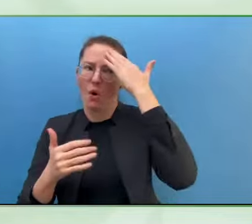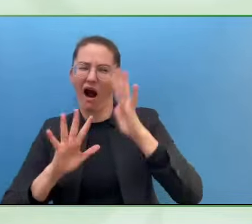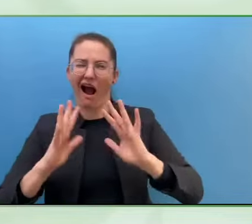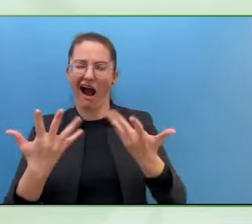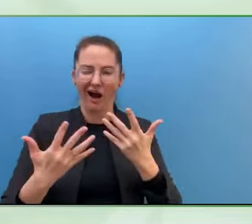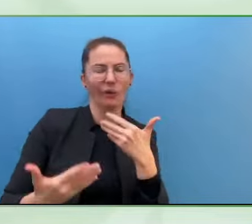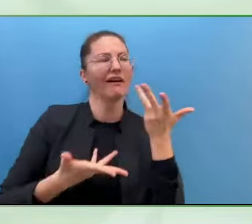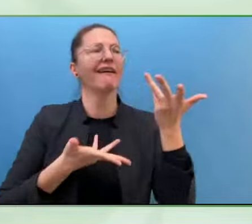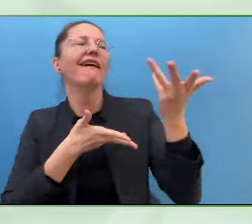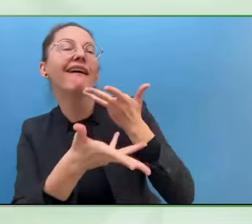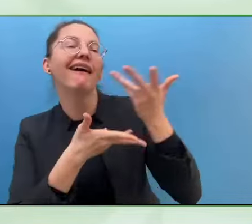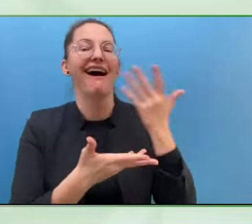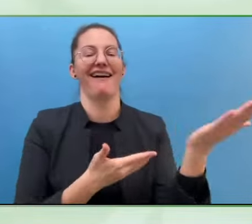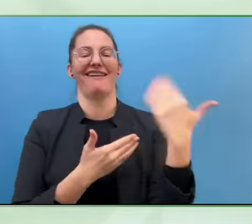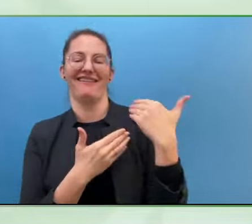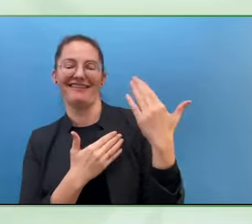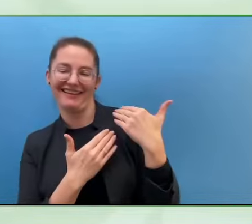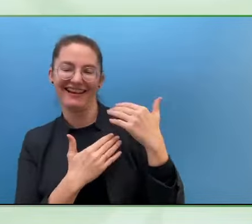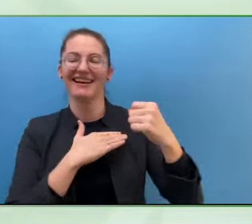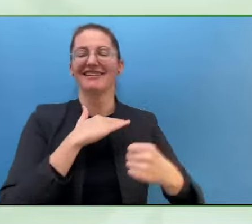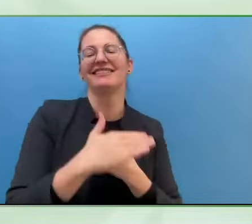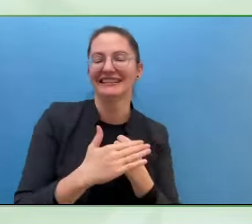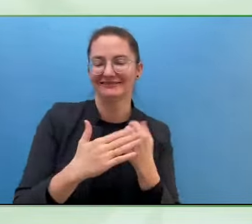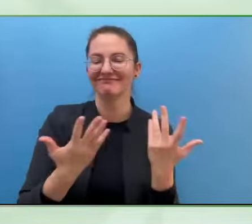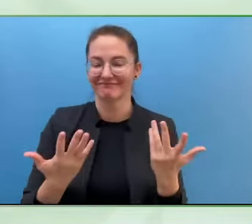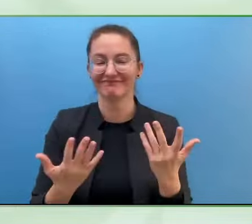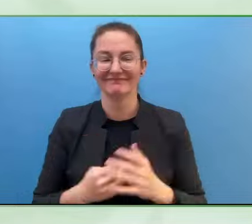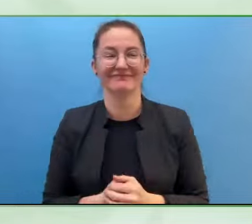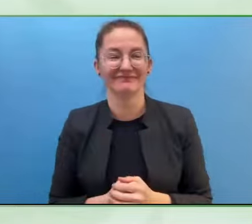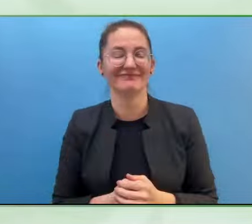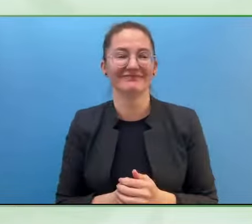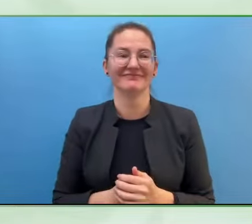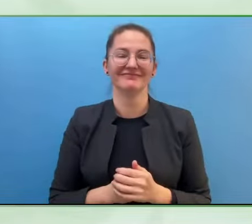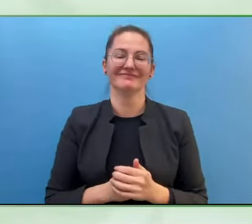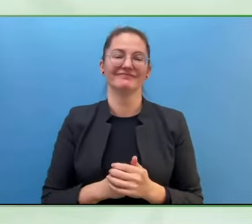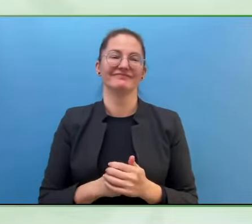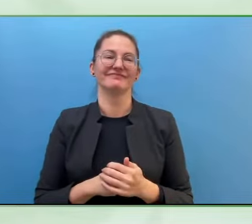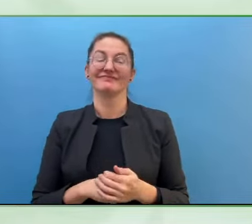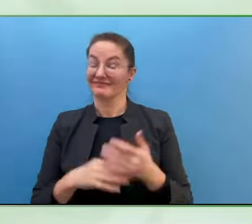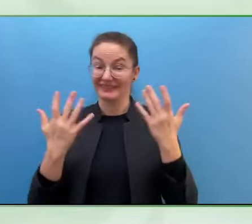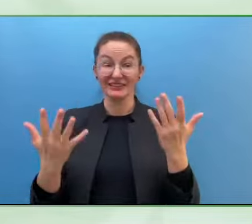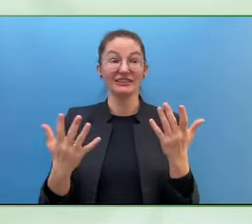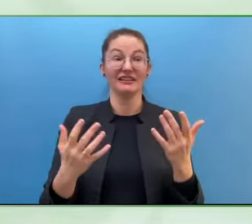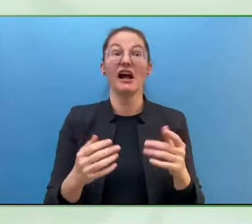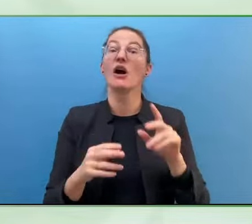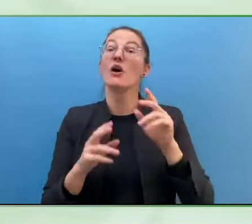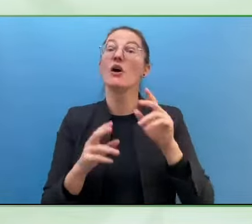so we are seeking their talent and skills.